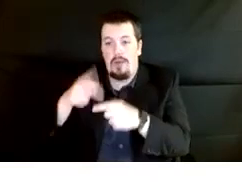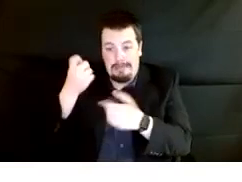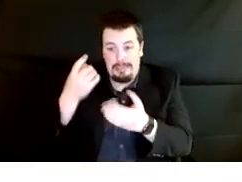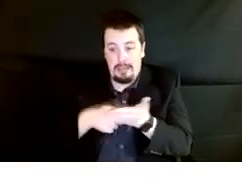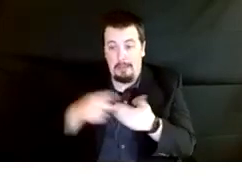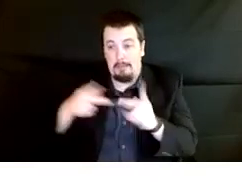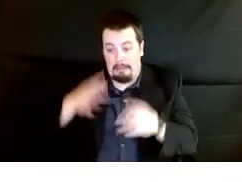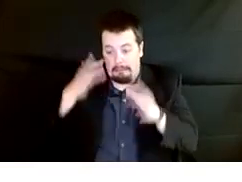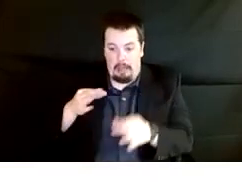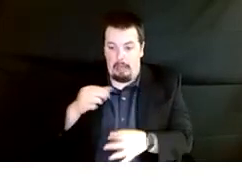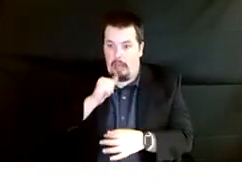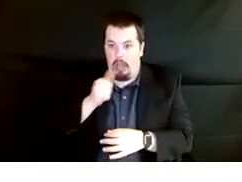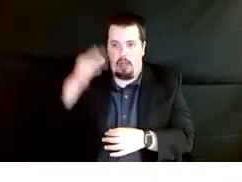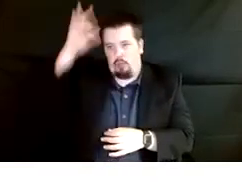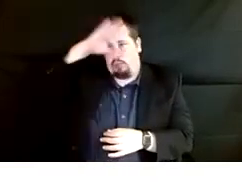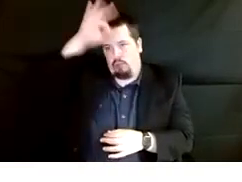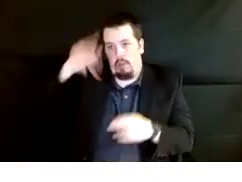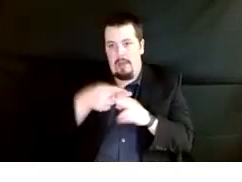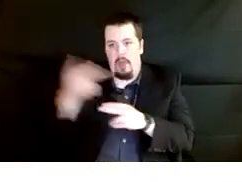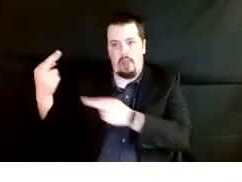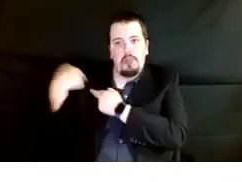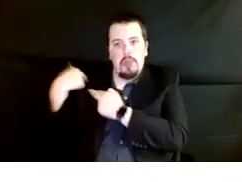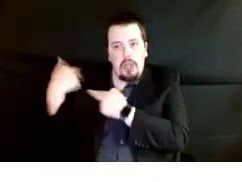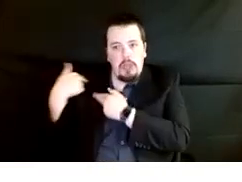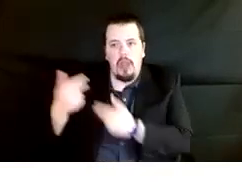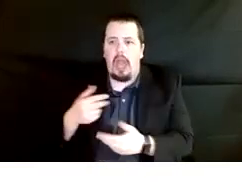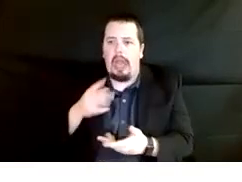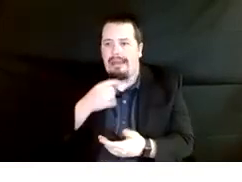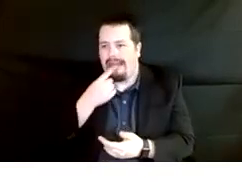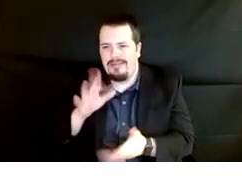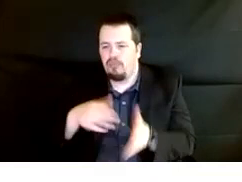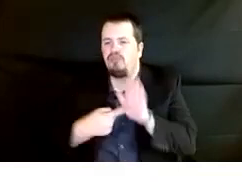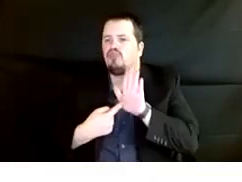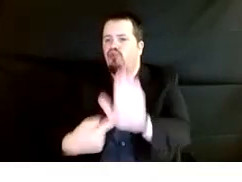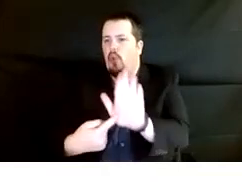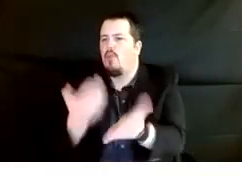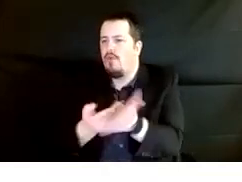aware of the facility's responsibility and it just is a is a helpful thing to do um